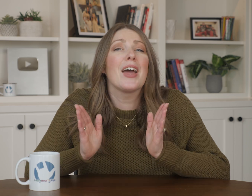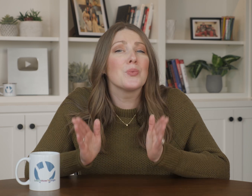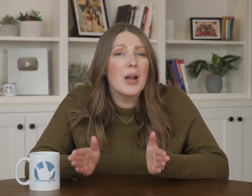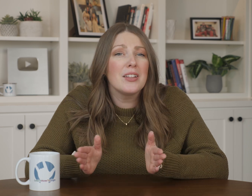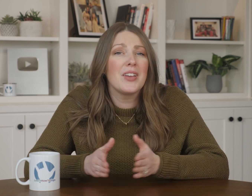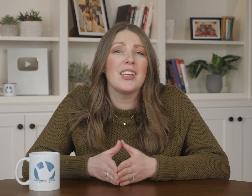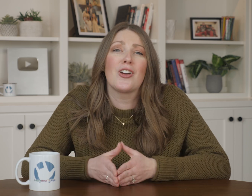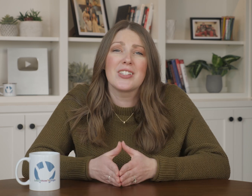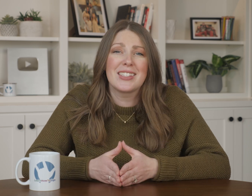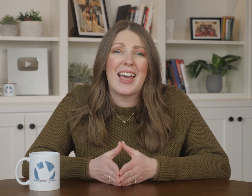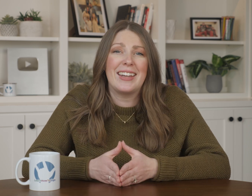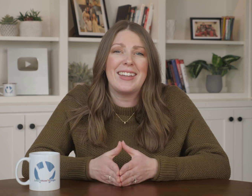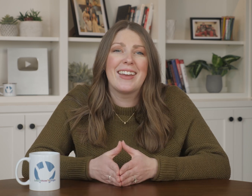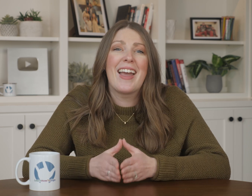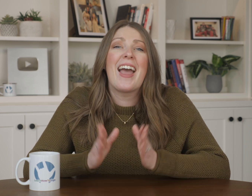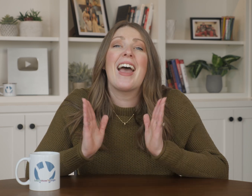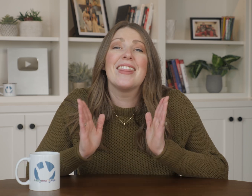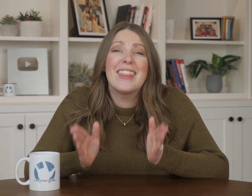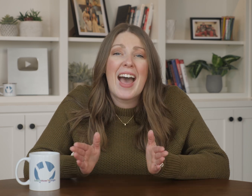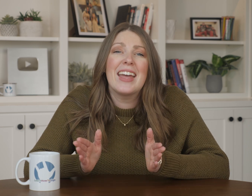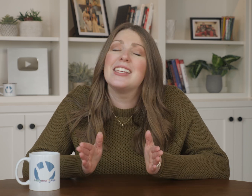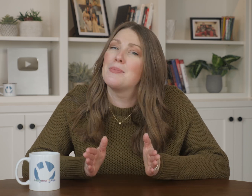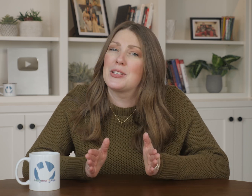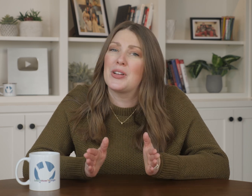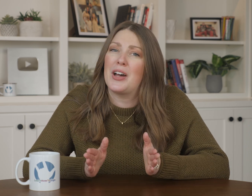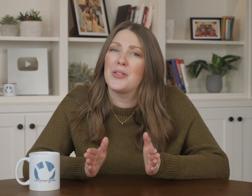and relevant in our society, and that is mental health.